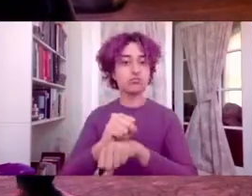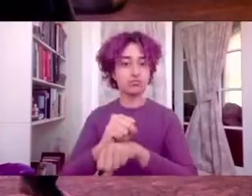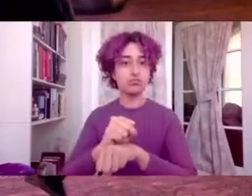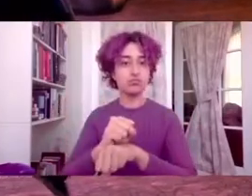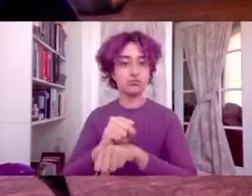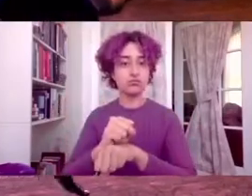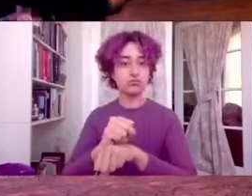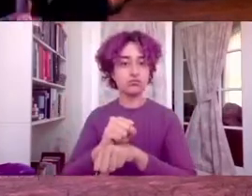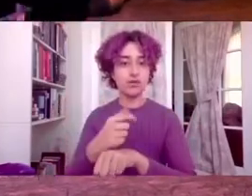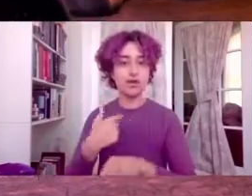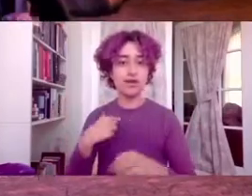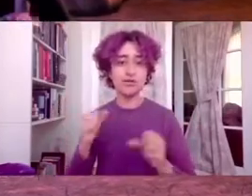I'm so tired.